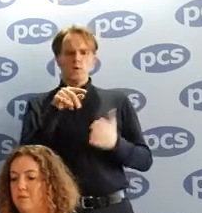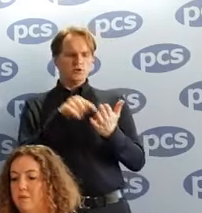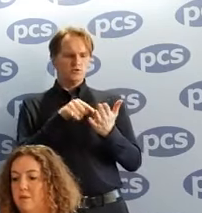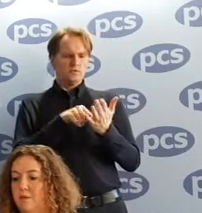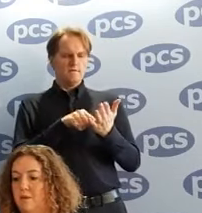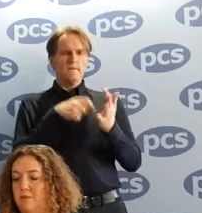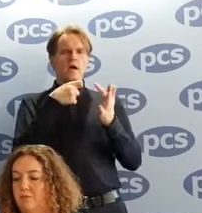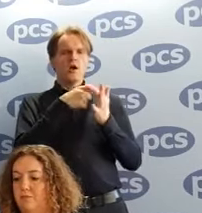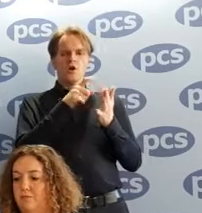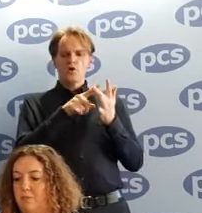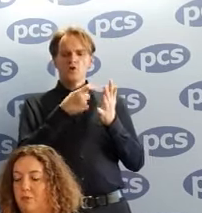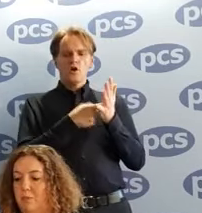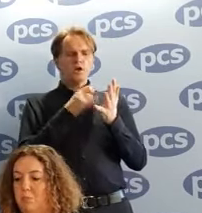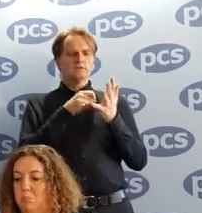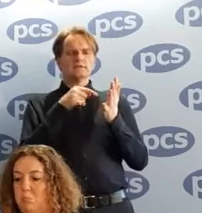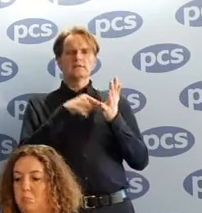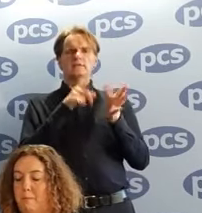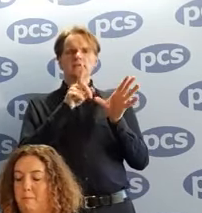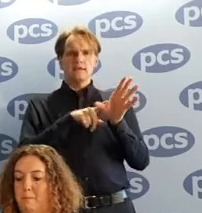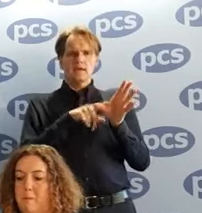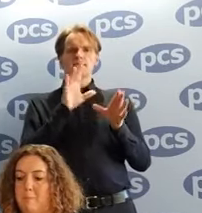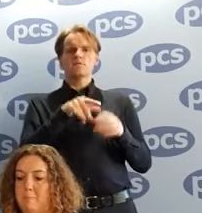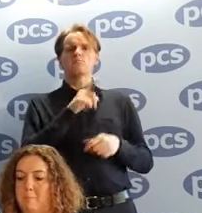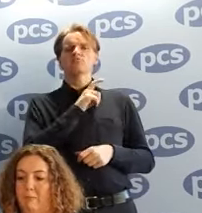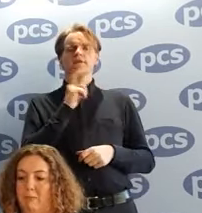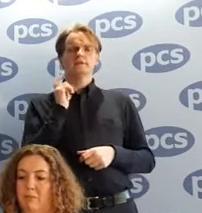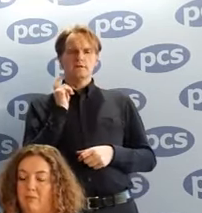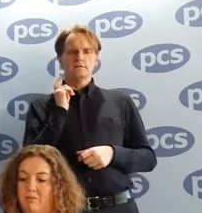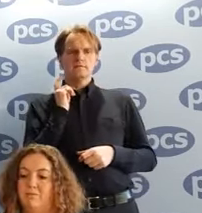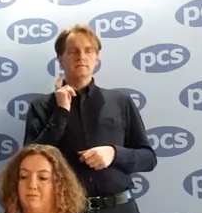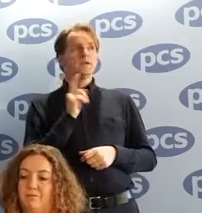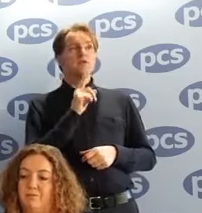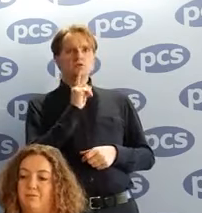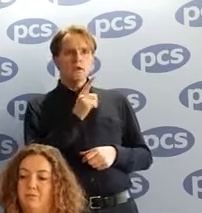that that would be helpful if we can get some more information about, and her